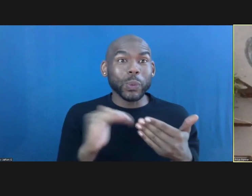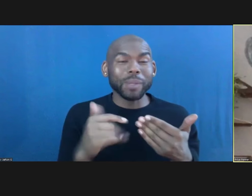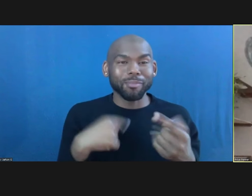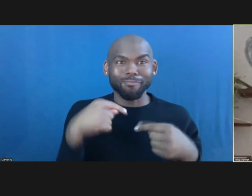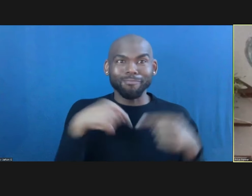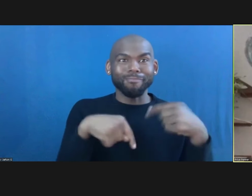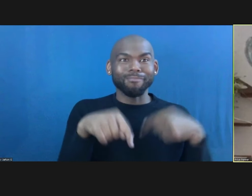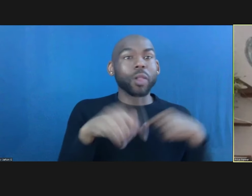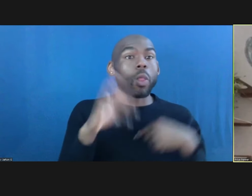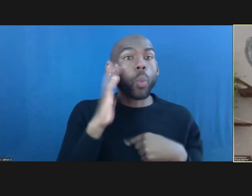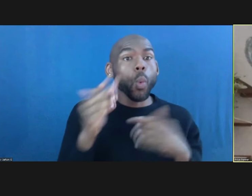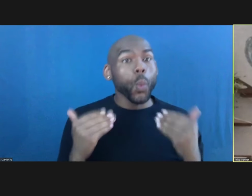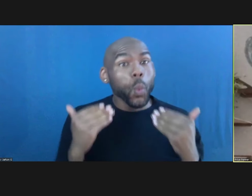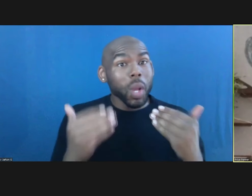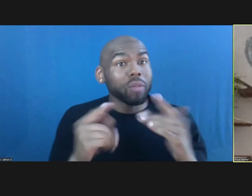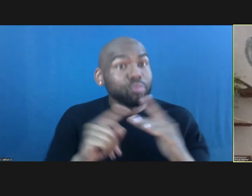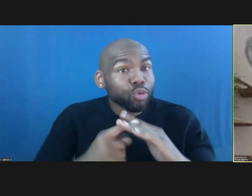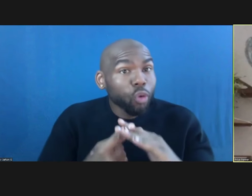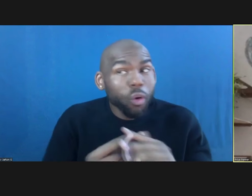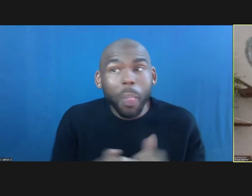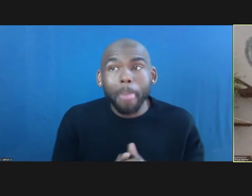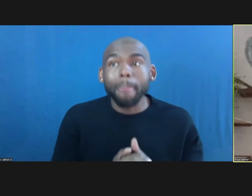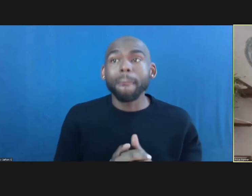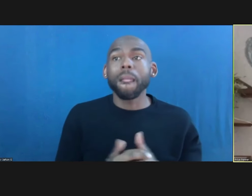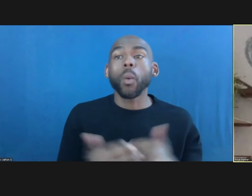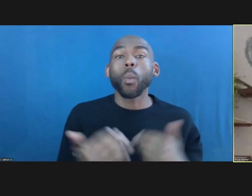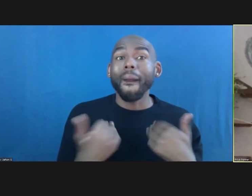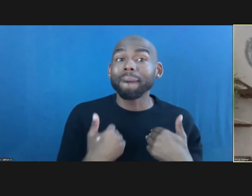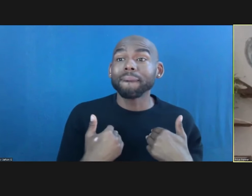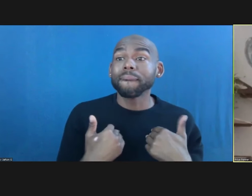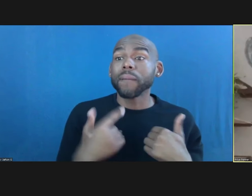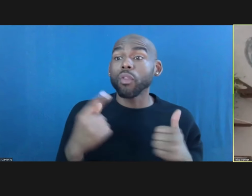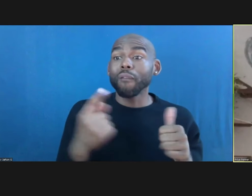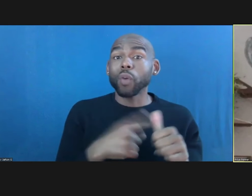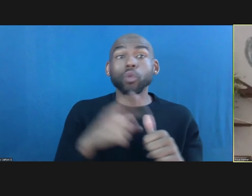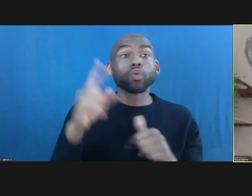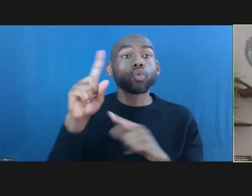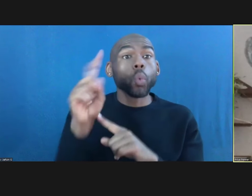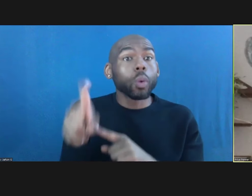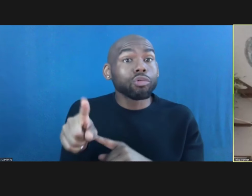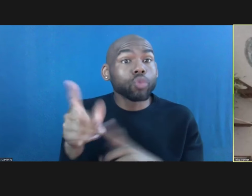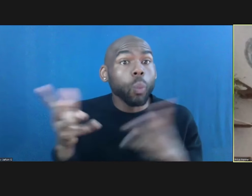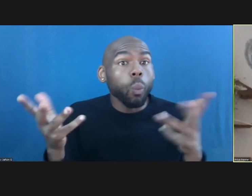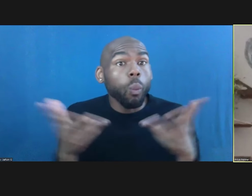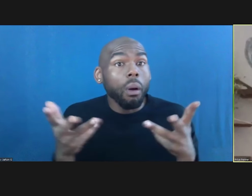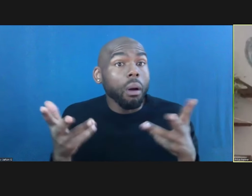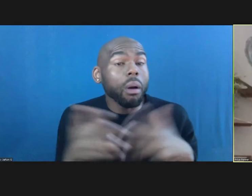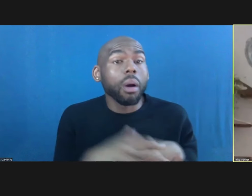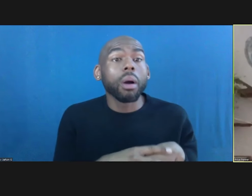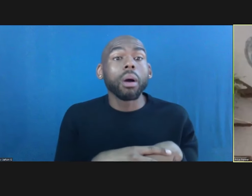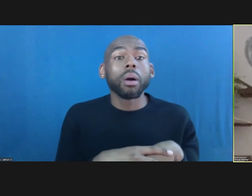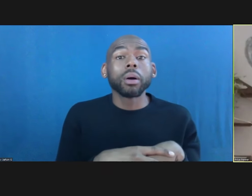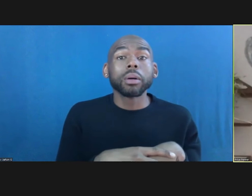to go ahead and get started. We have the first question, which is, I'm going to start off